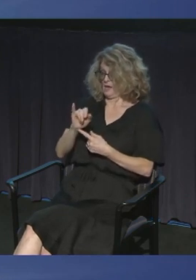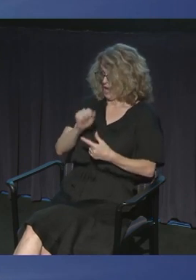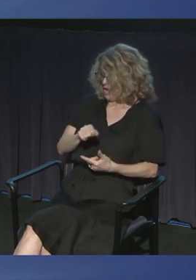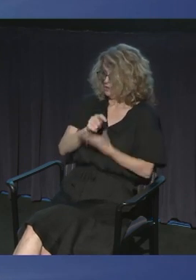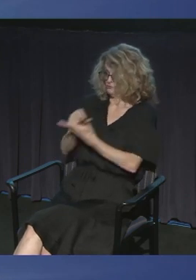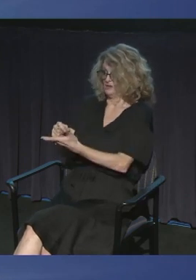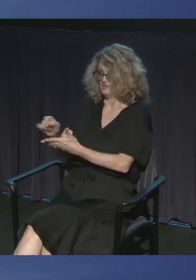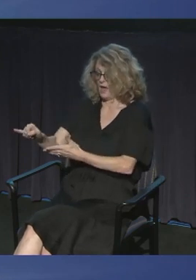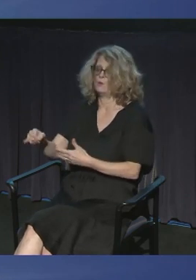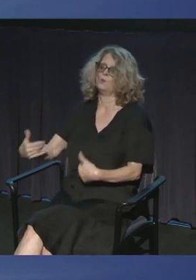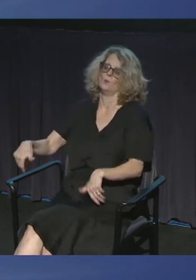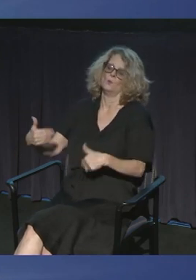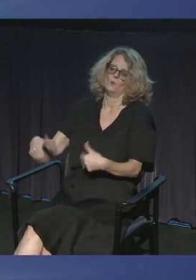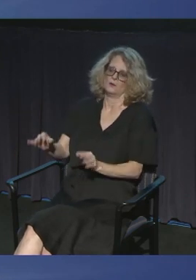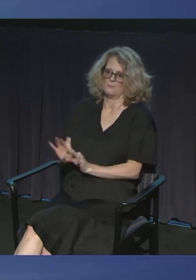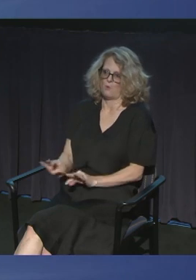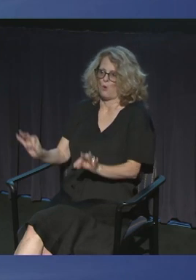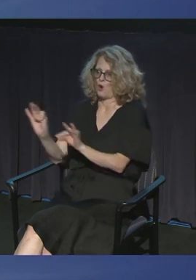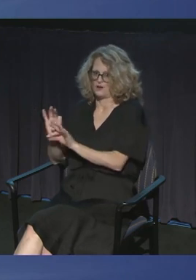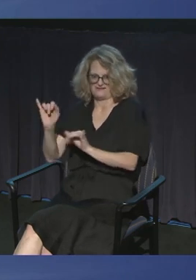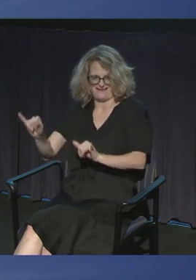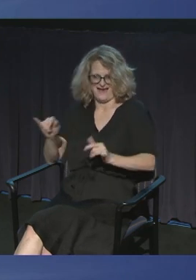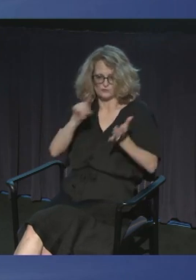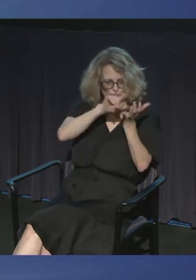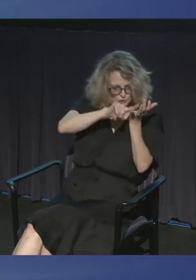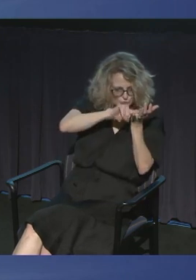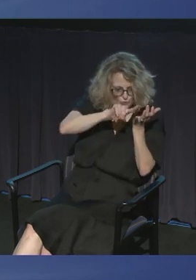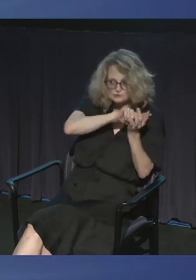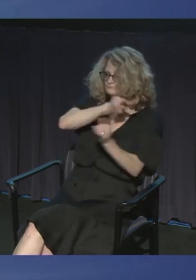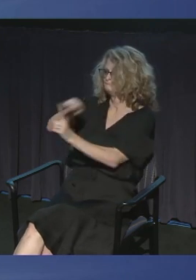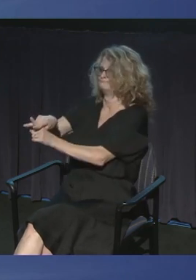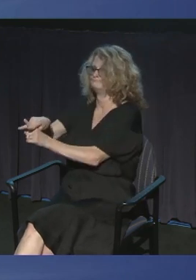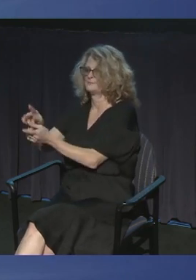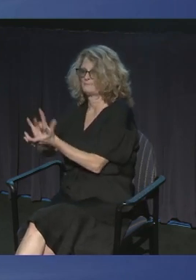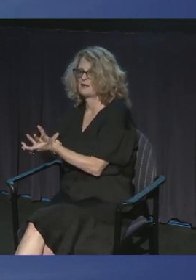THIS THE TRIUMPH OF TRANSLATING THE BENCH TO BEDSIDE. AND MUCH OF THIS WORK IS REALLY DONE AT